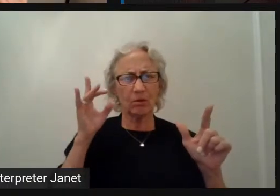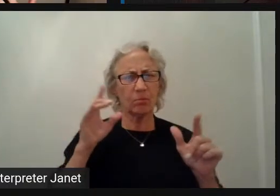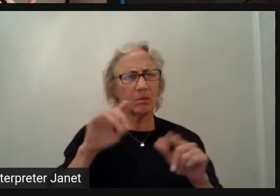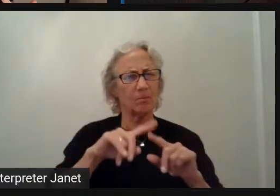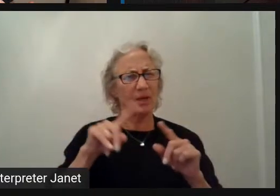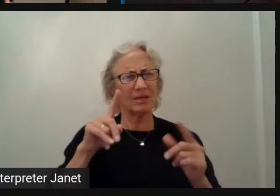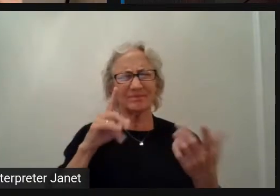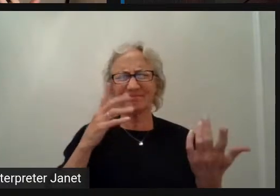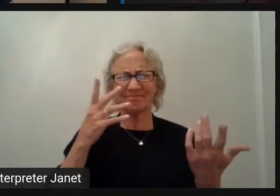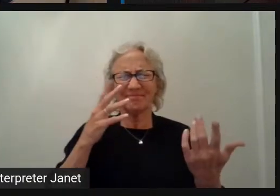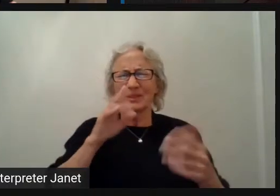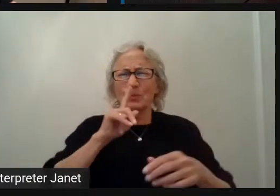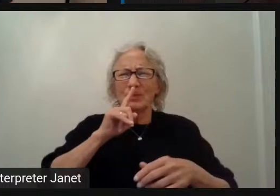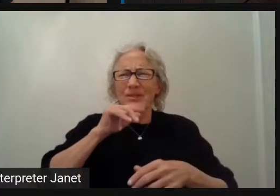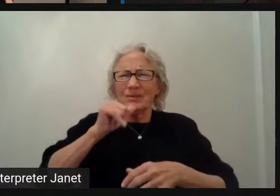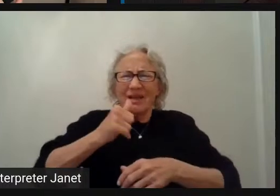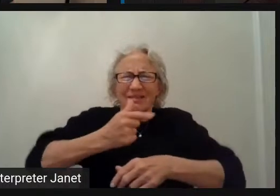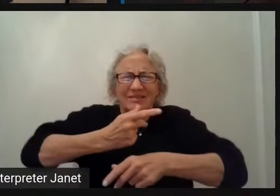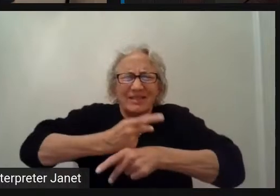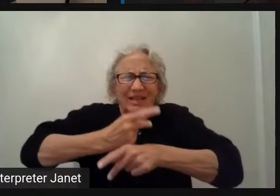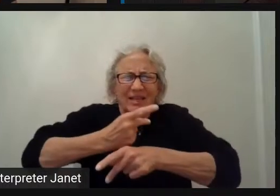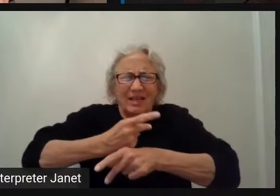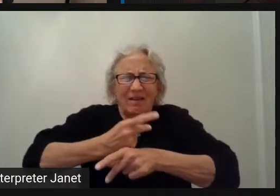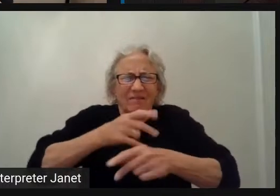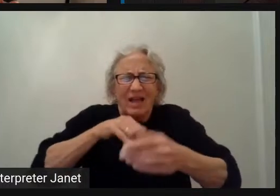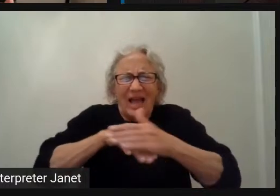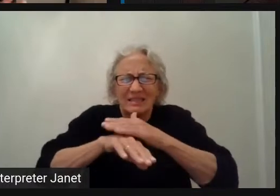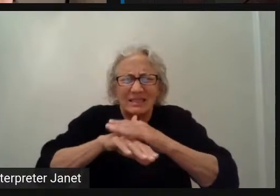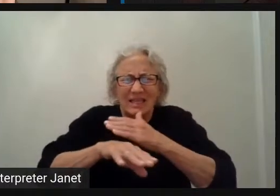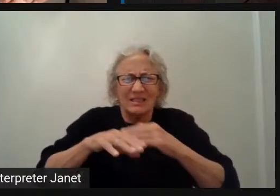people responsible for fixing the website to pass accessibility.